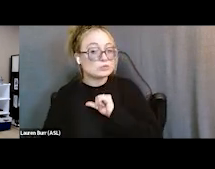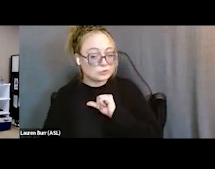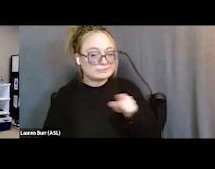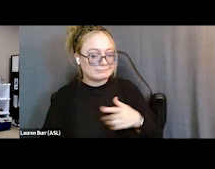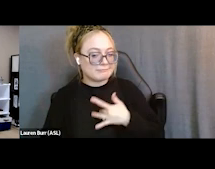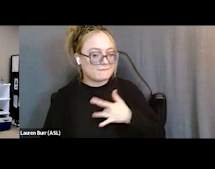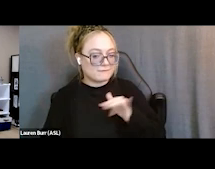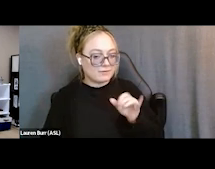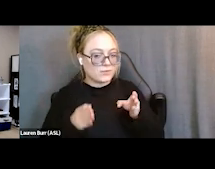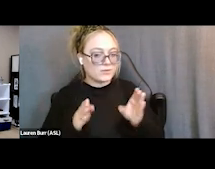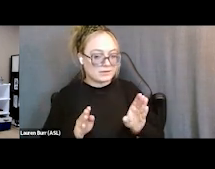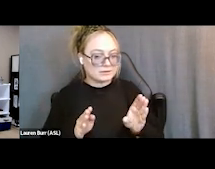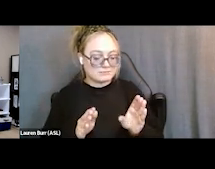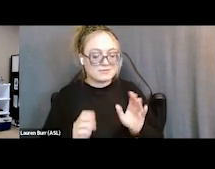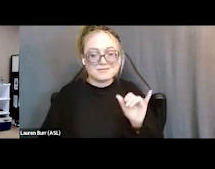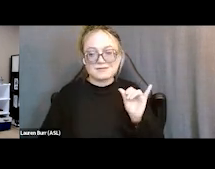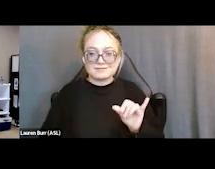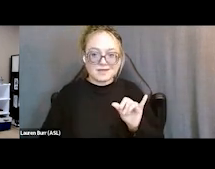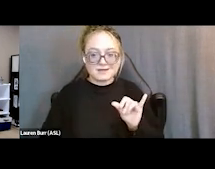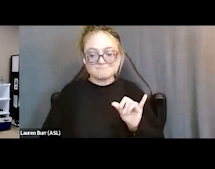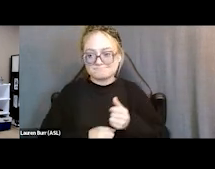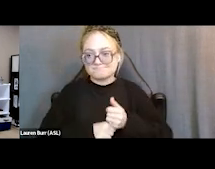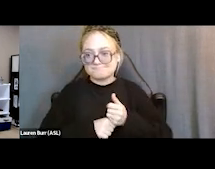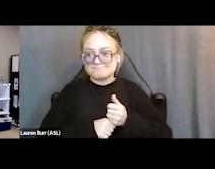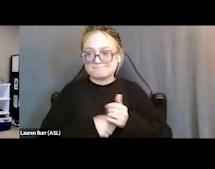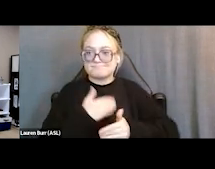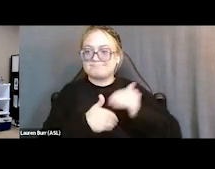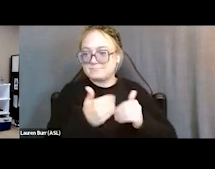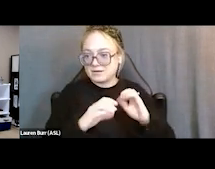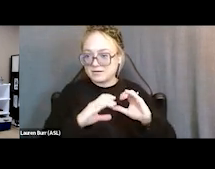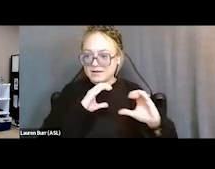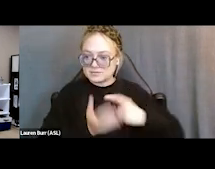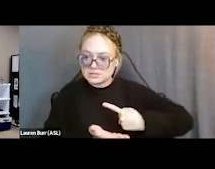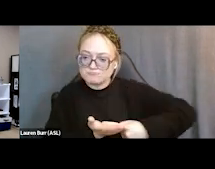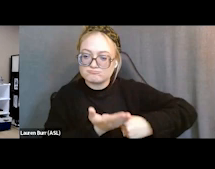And this kind of catapults the conversation into like a deeper area for work.